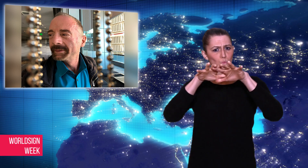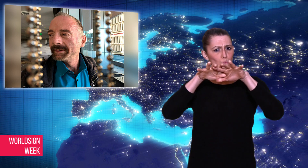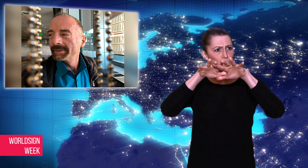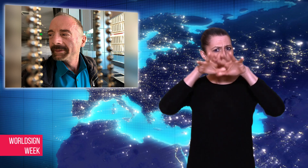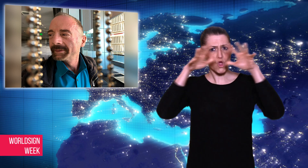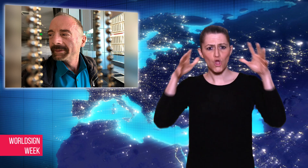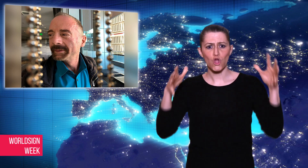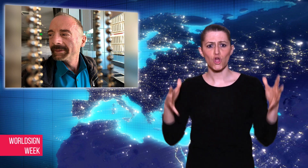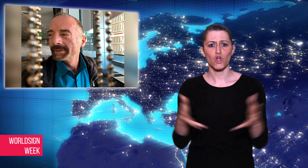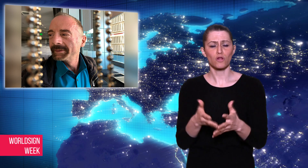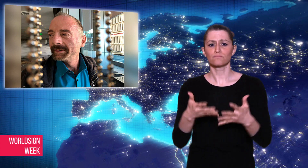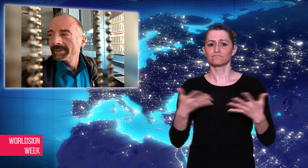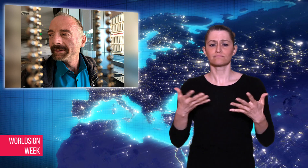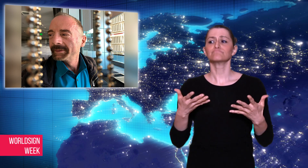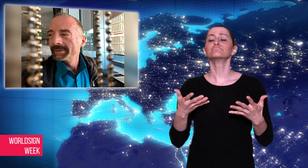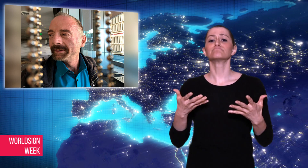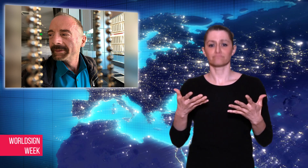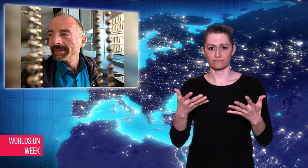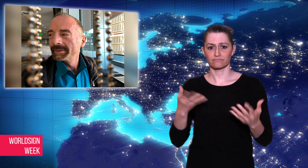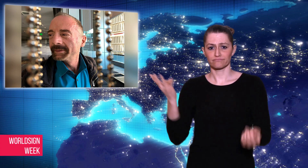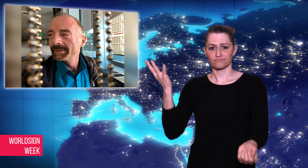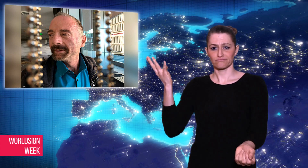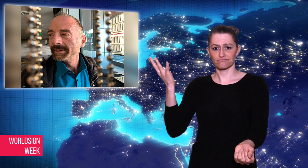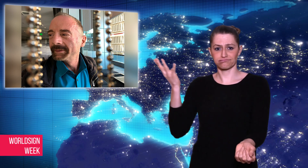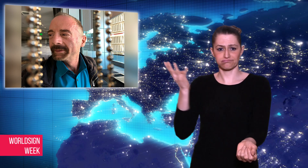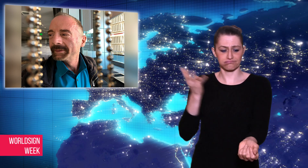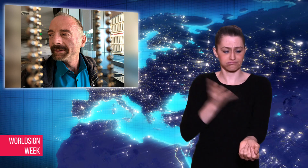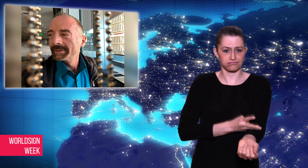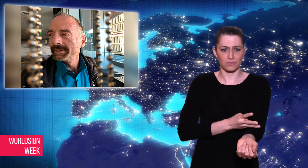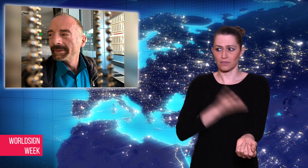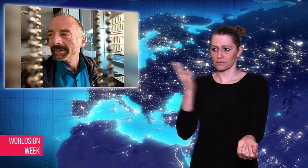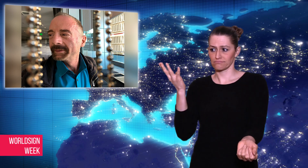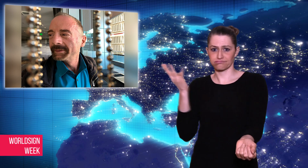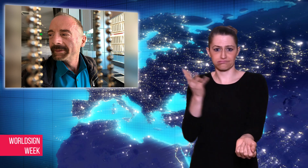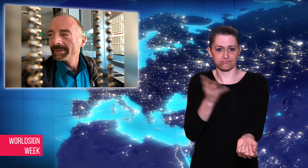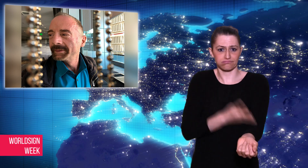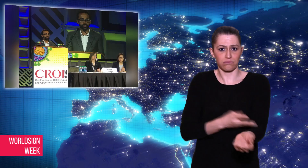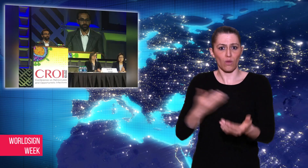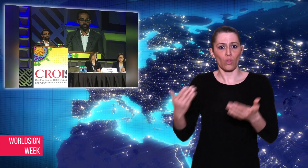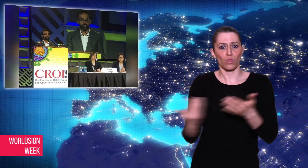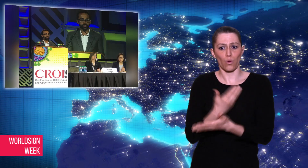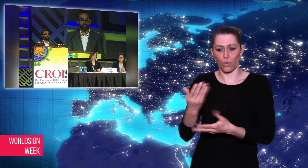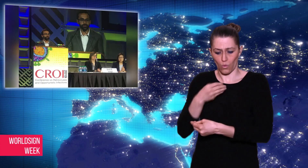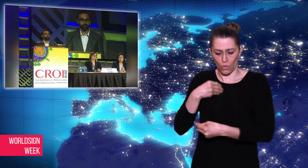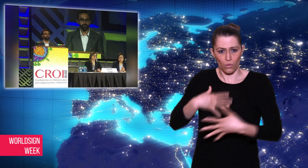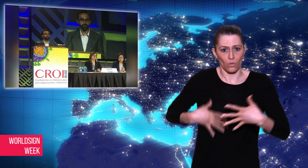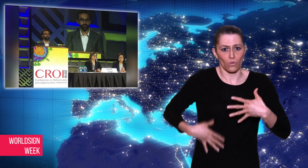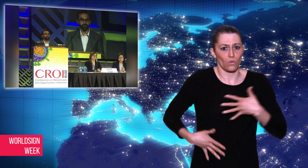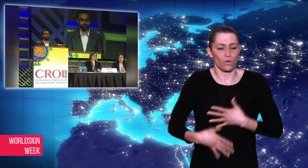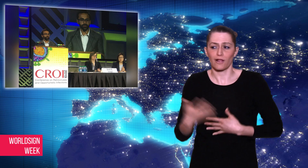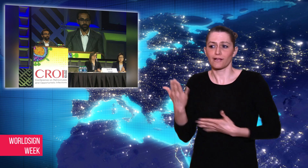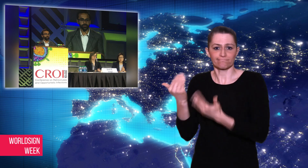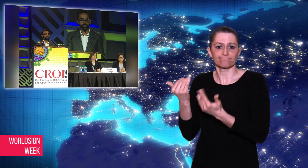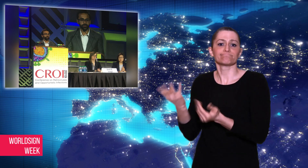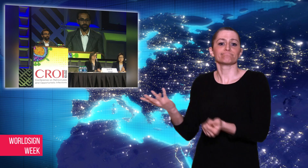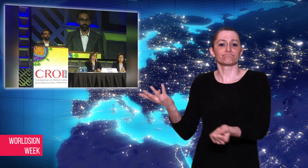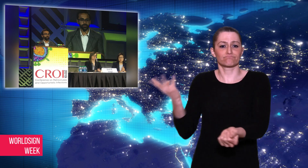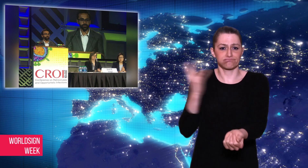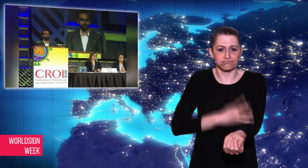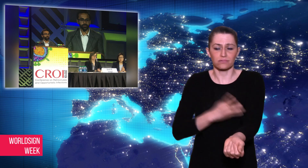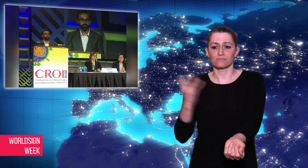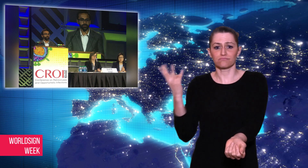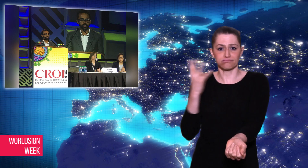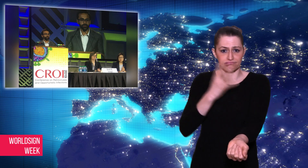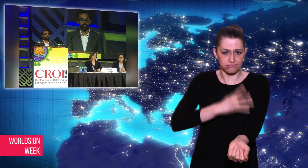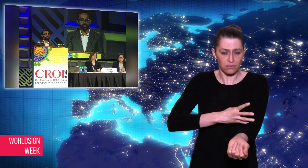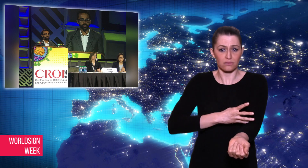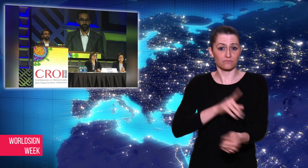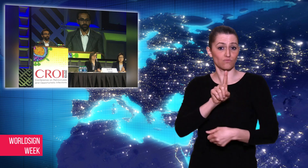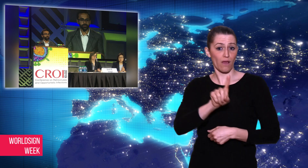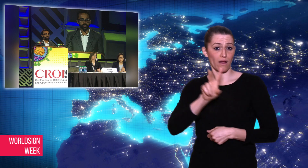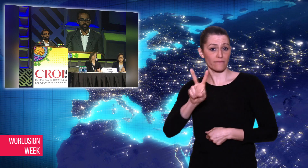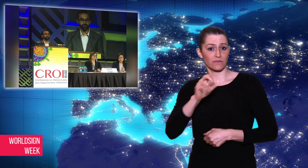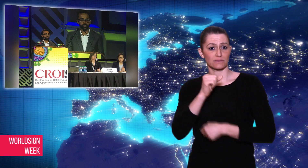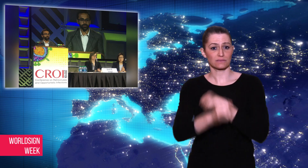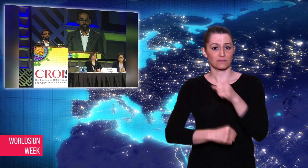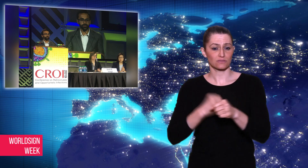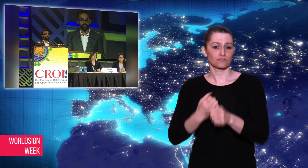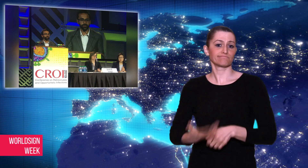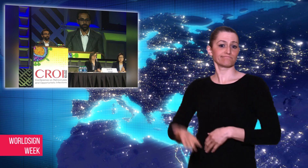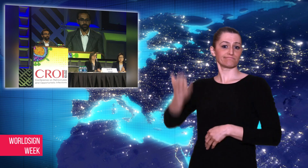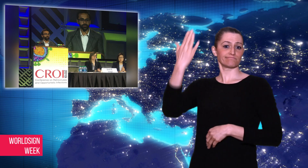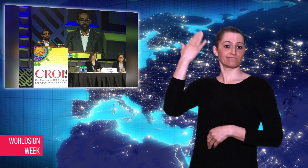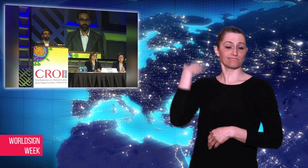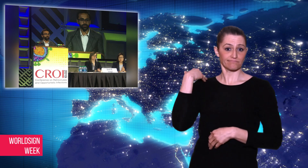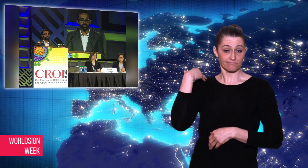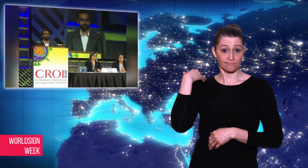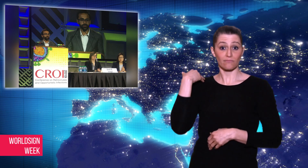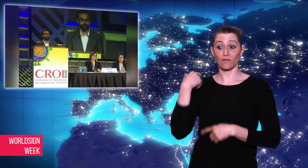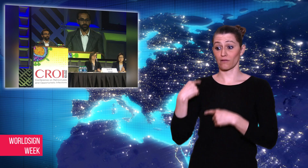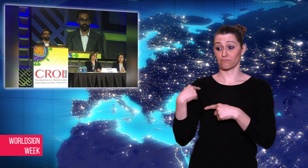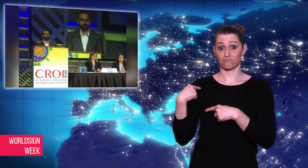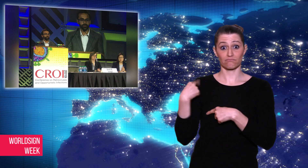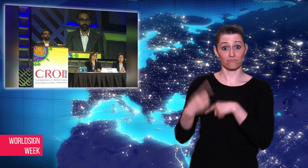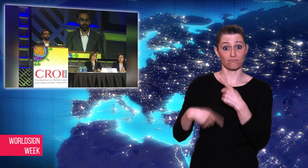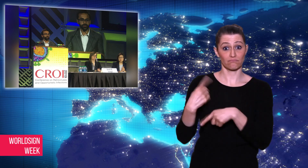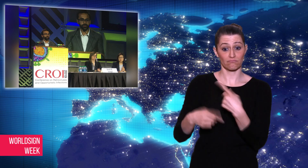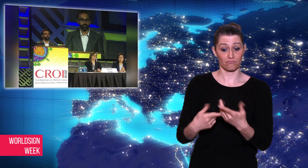the stem cell transplant 12 years ago and his HIV had been